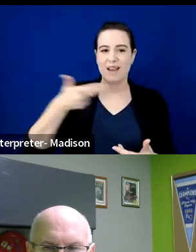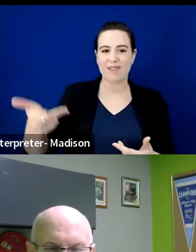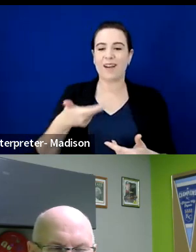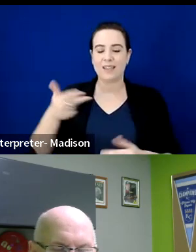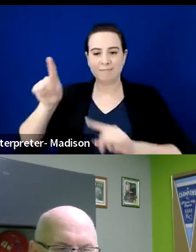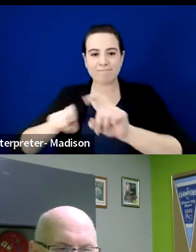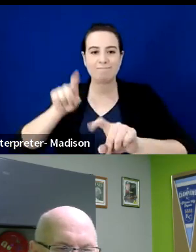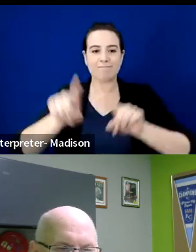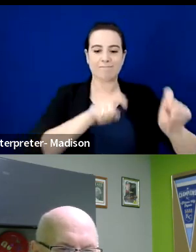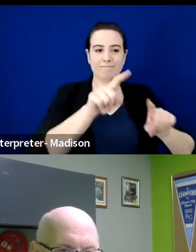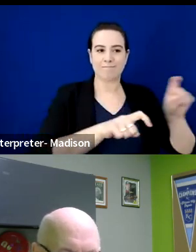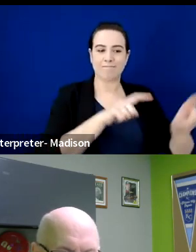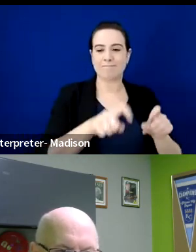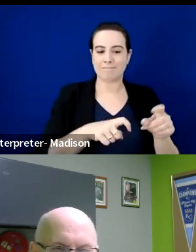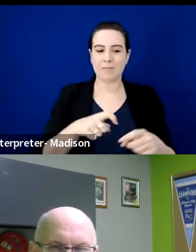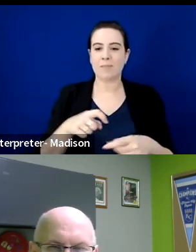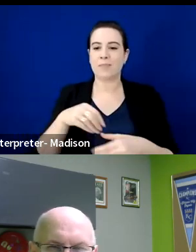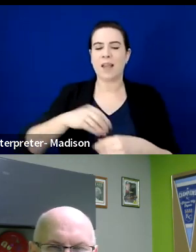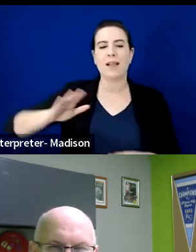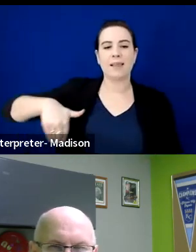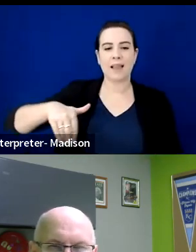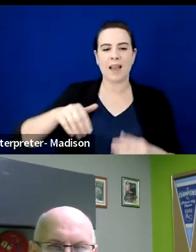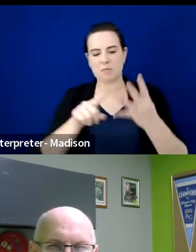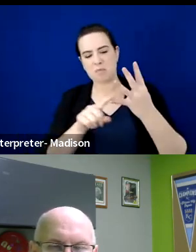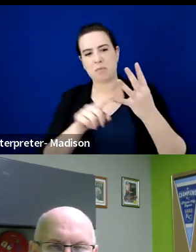This was a data collection, information collection process.